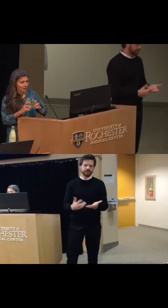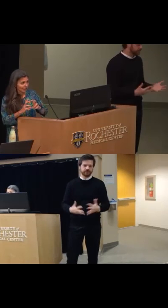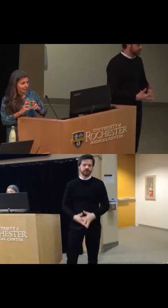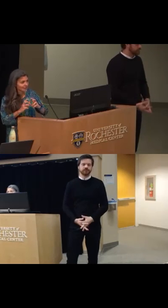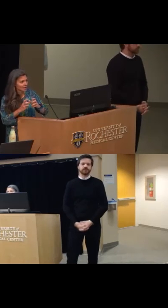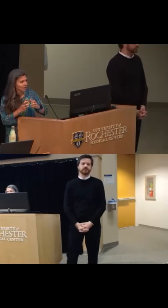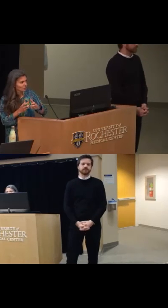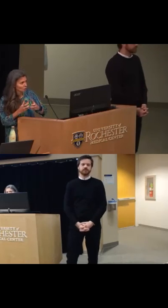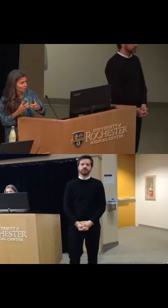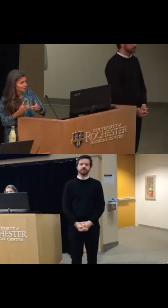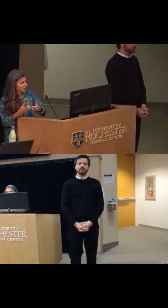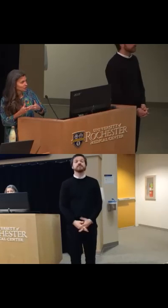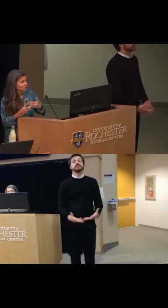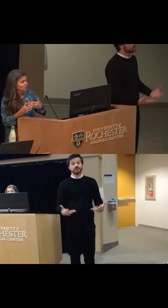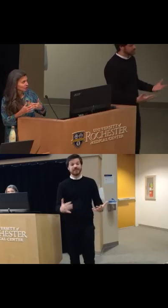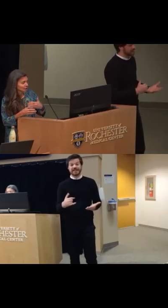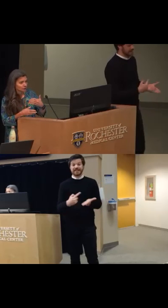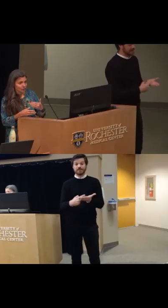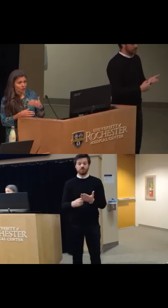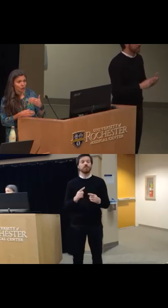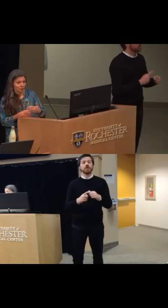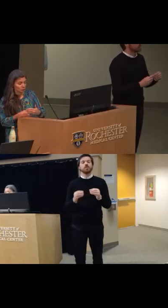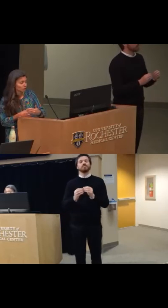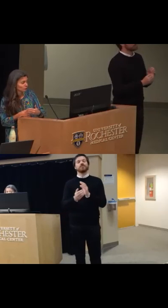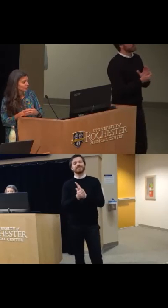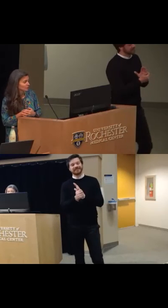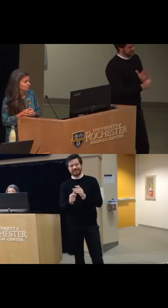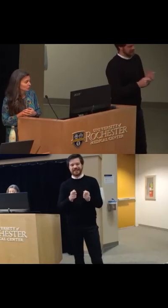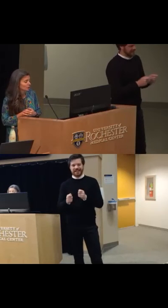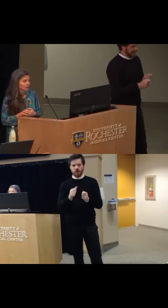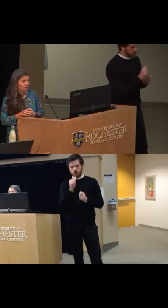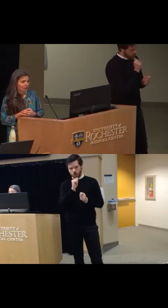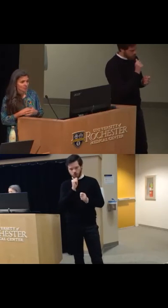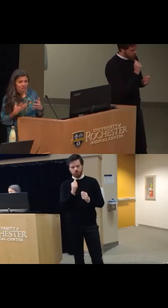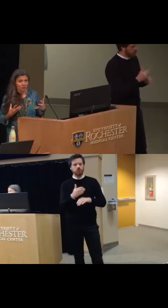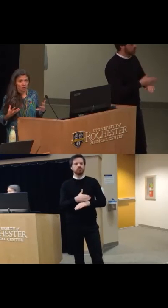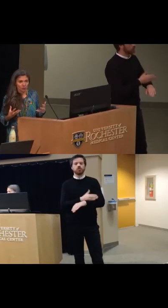um and in that more skills to handle and cope and improve adaptive coping um and so then the